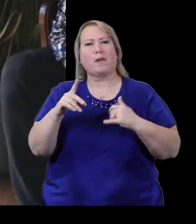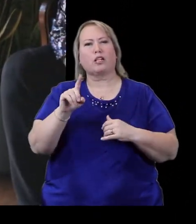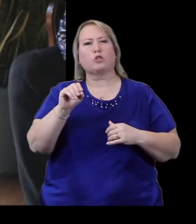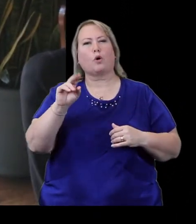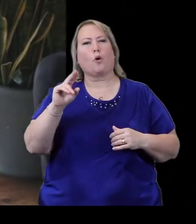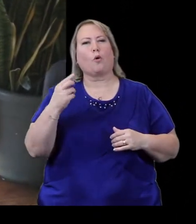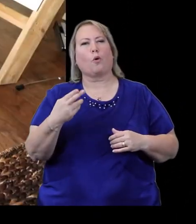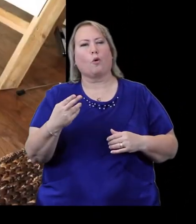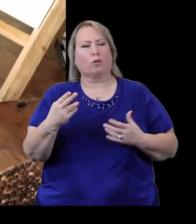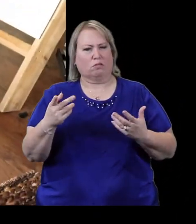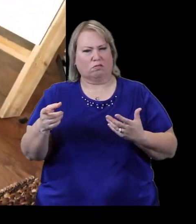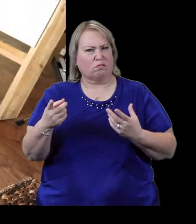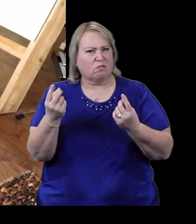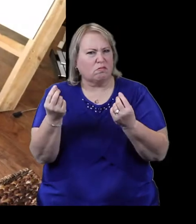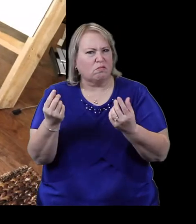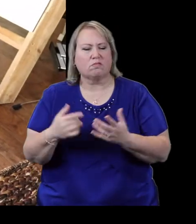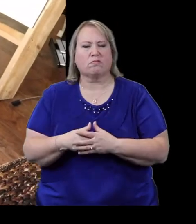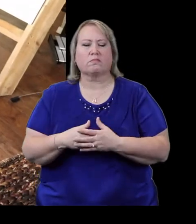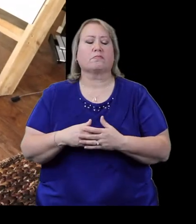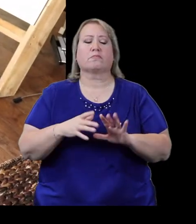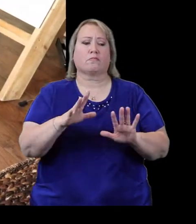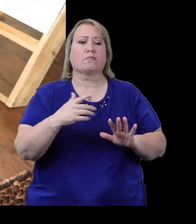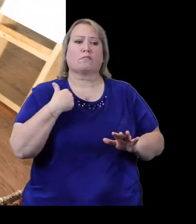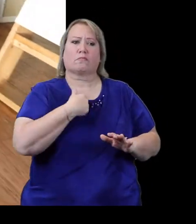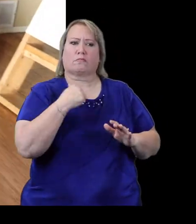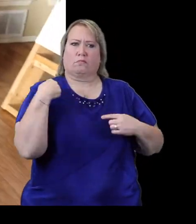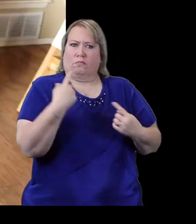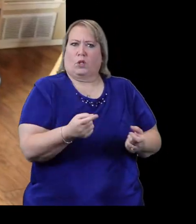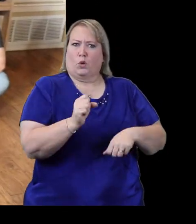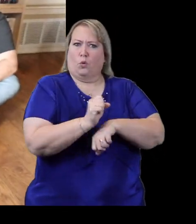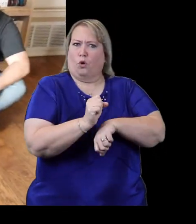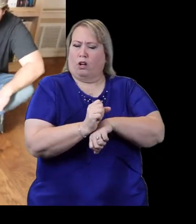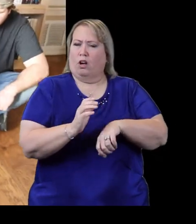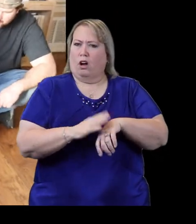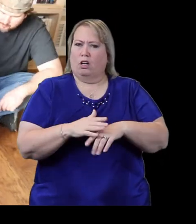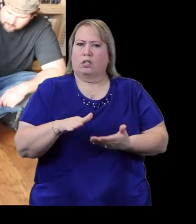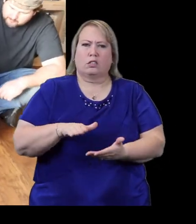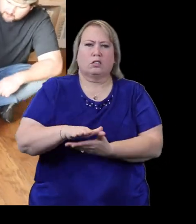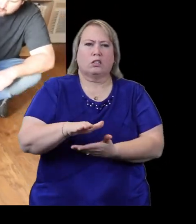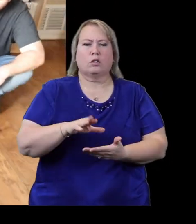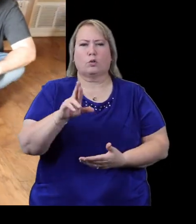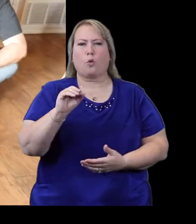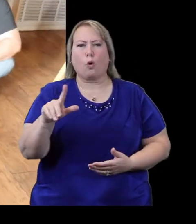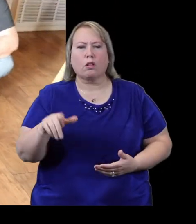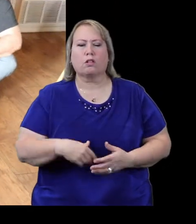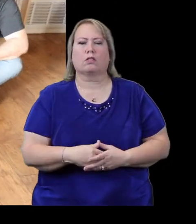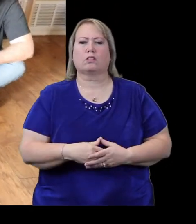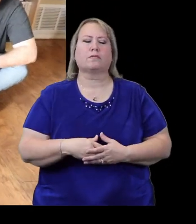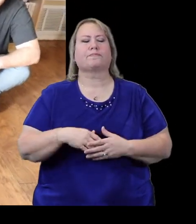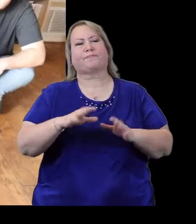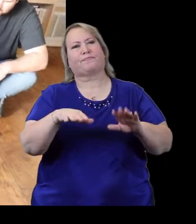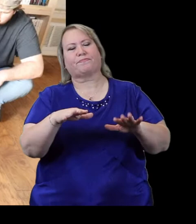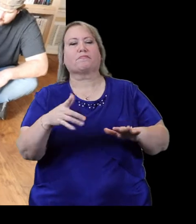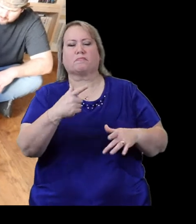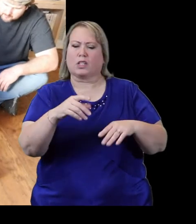We've been working on -- hey. Get down there -- you want to roll.